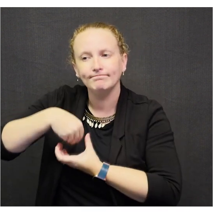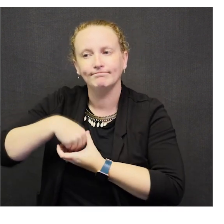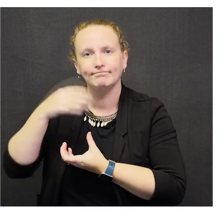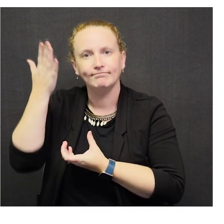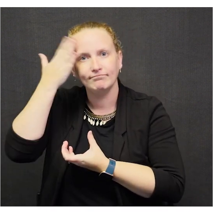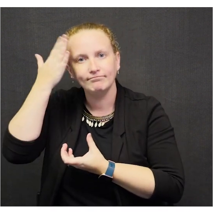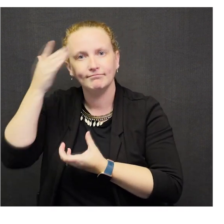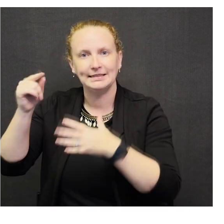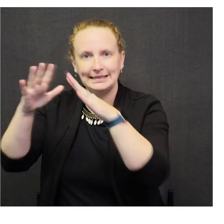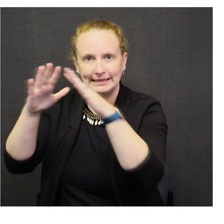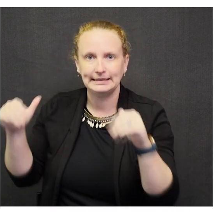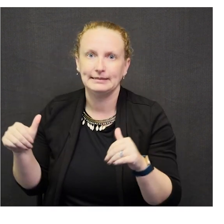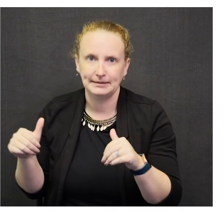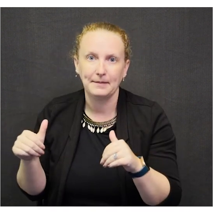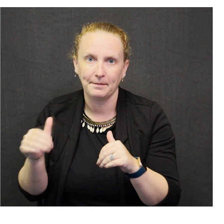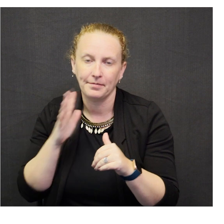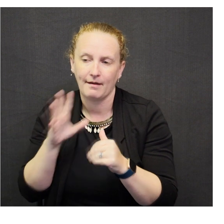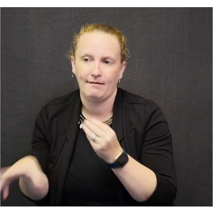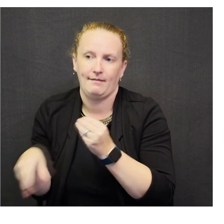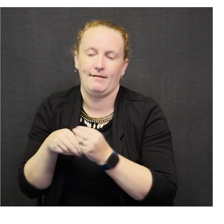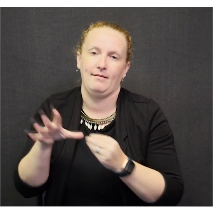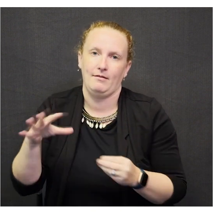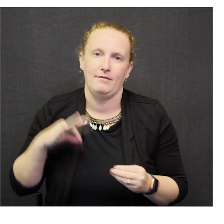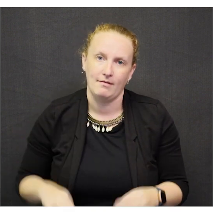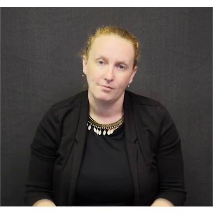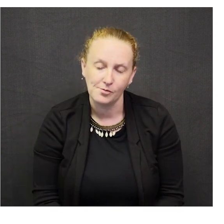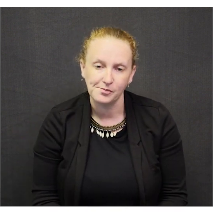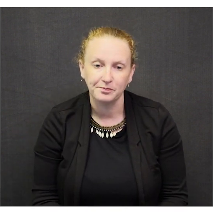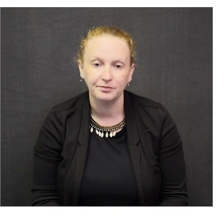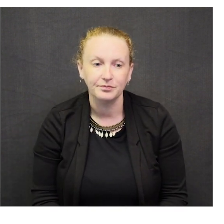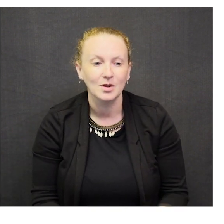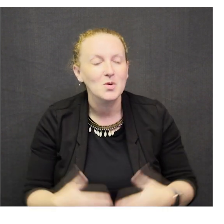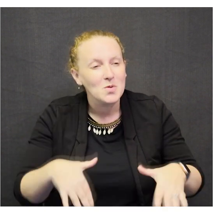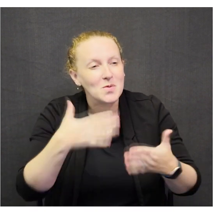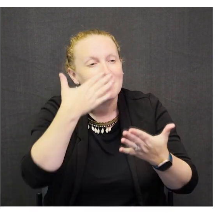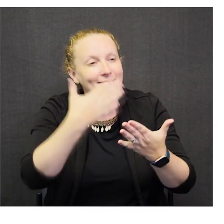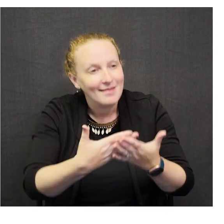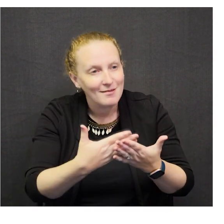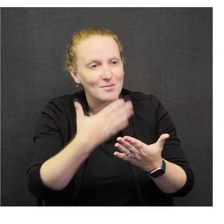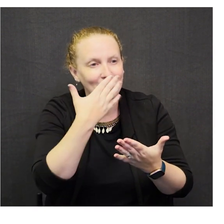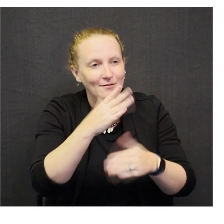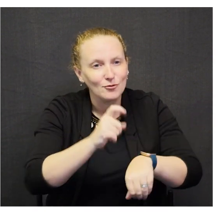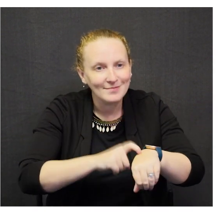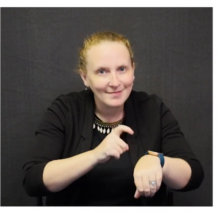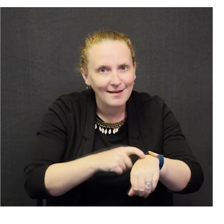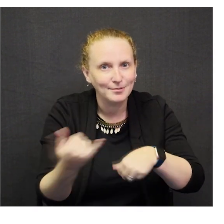Wow, great. Thank you so much. And thank you for your time today. Really appreciate